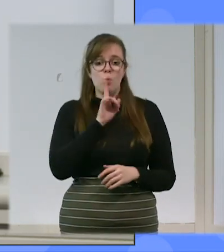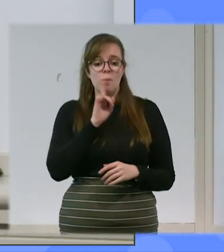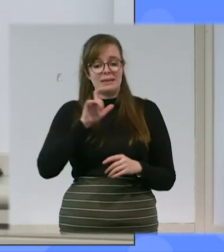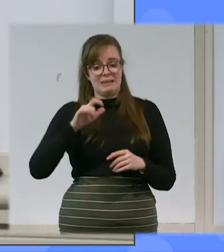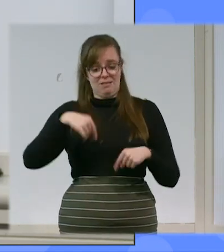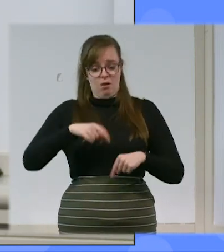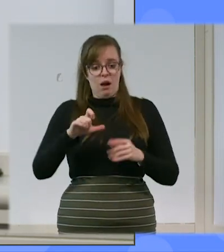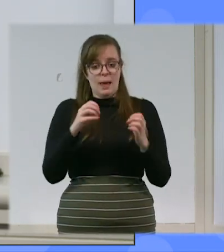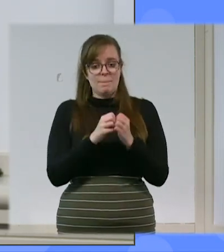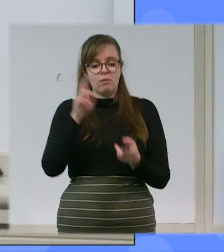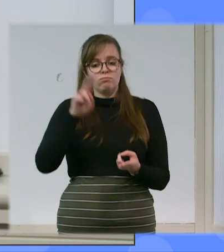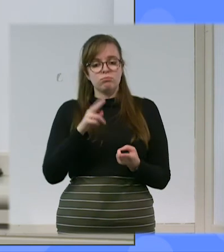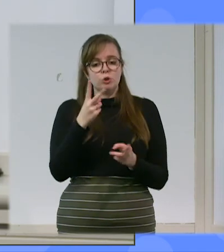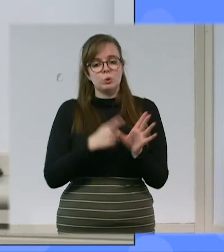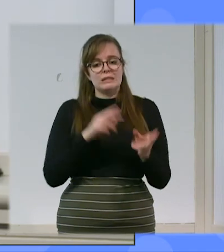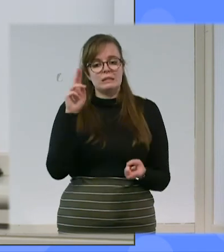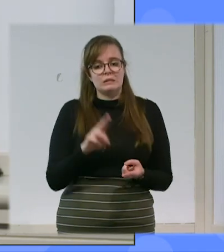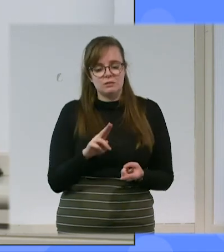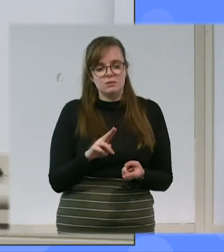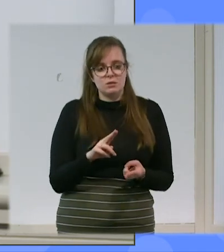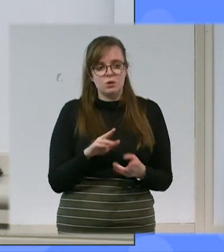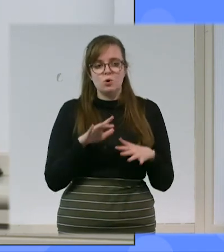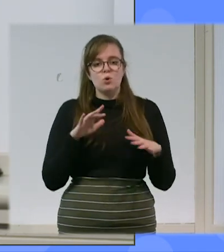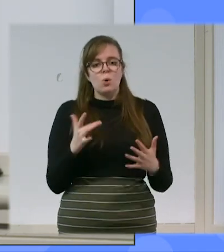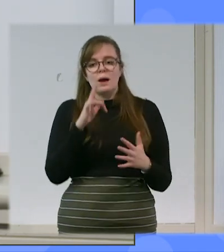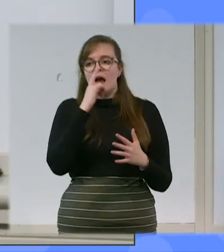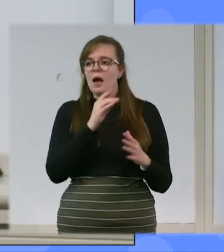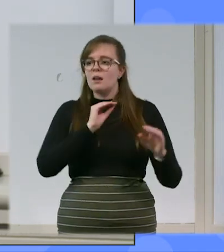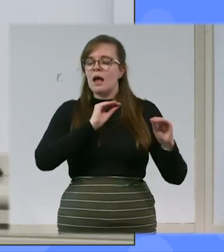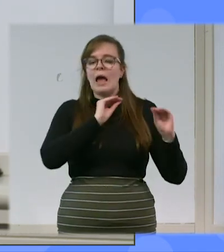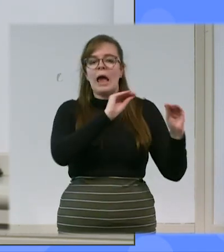years so it's not ok just to educate people and help individuals become more